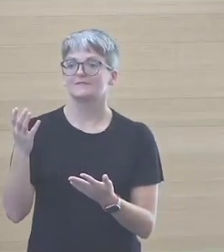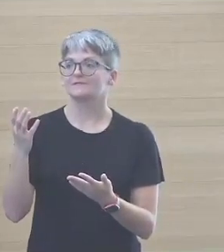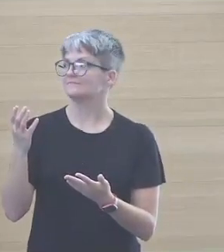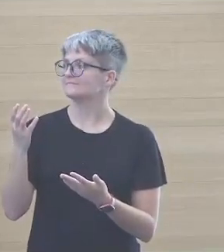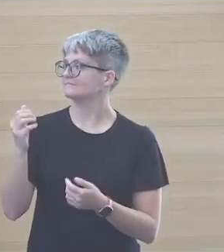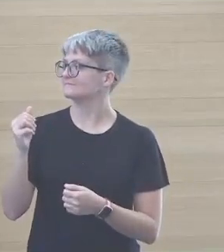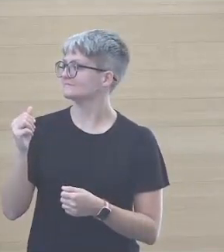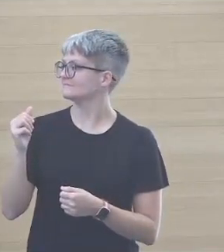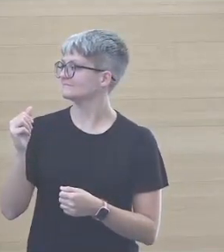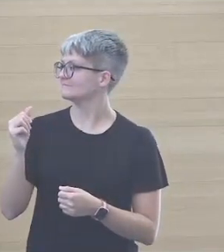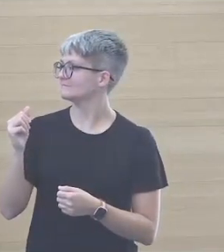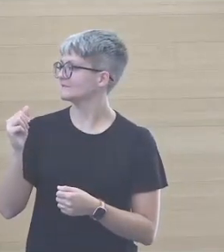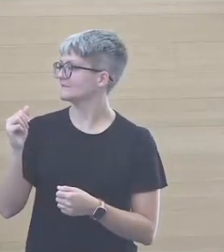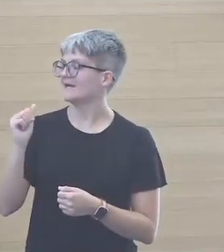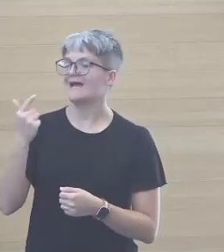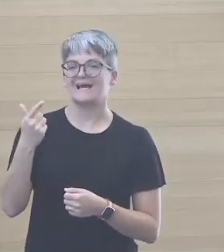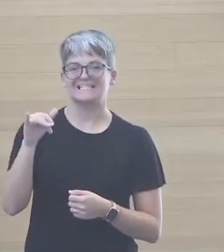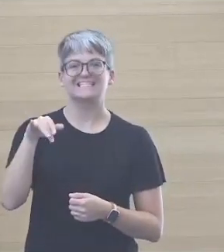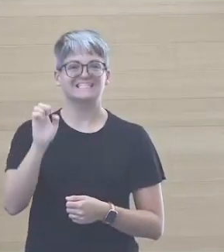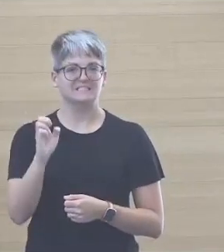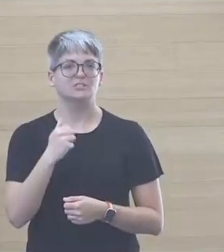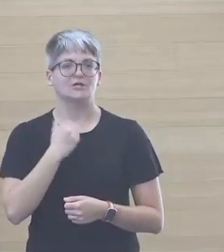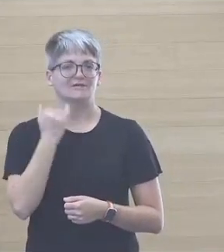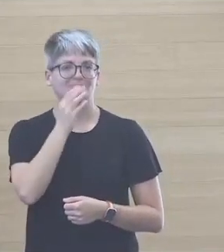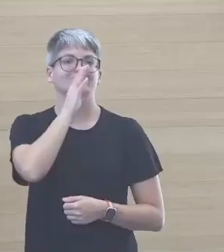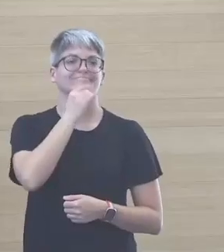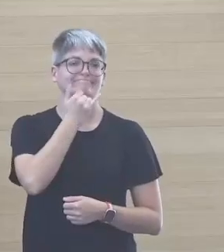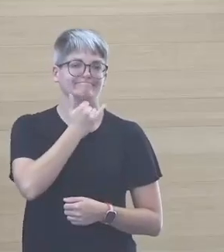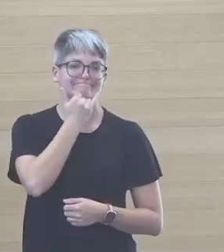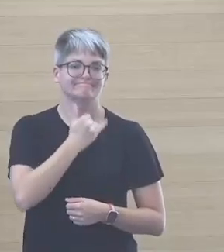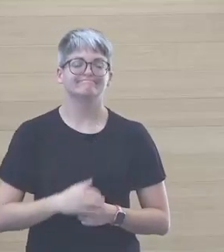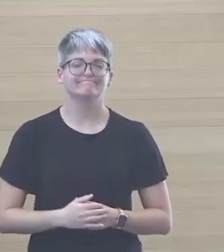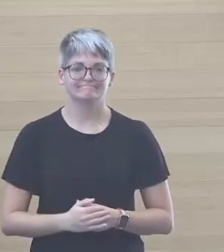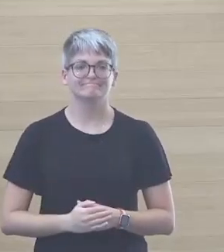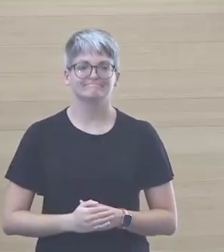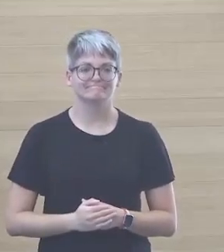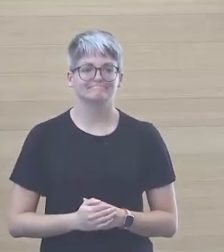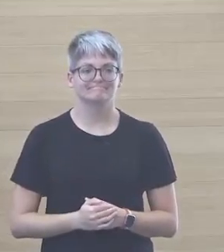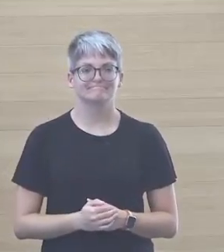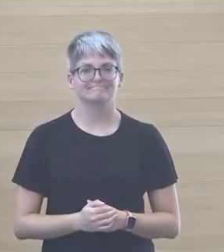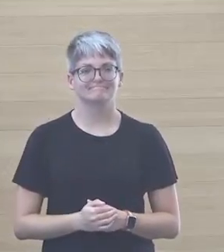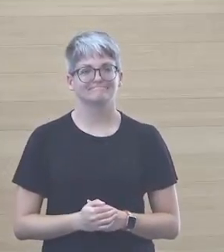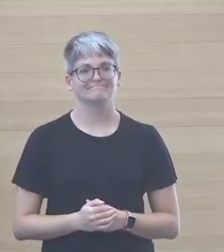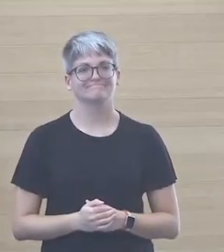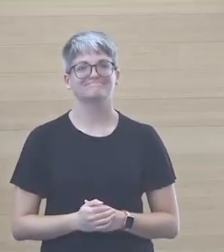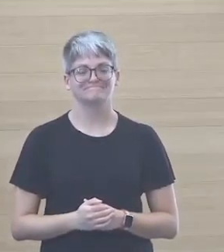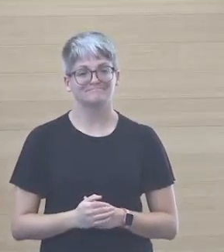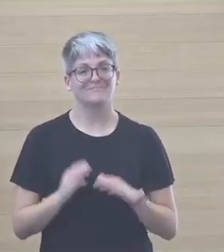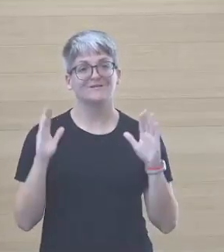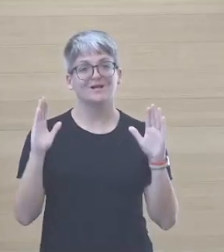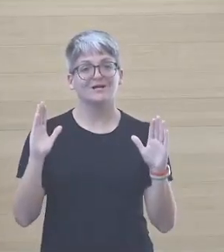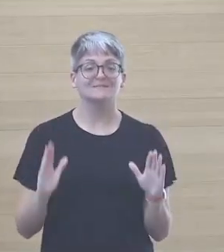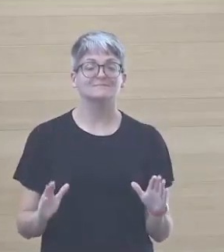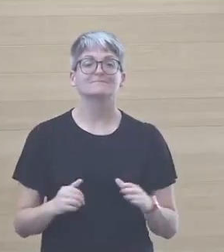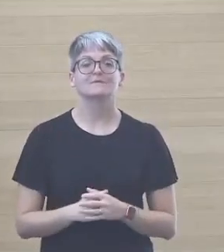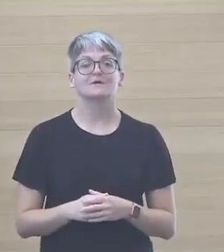I'm sorry, if I mispronounced that. Awesome. So while, we're setting up the next slide.